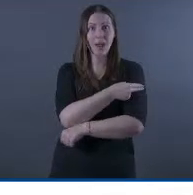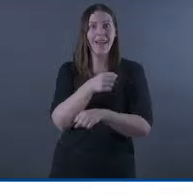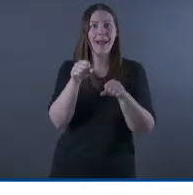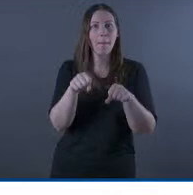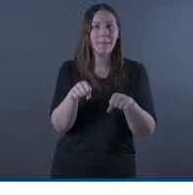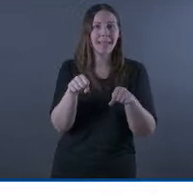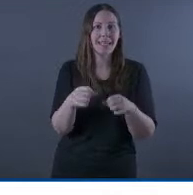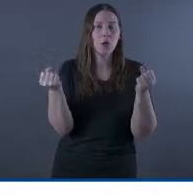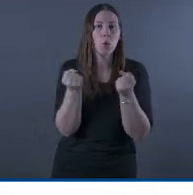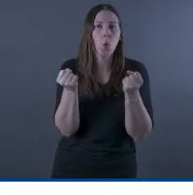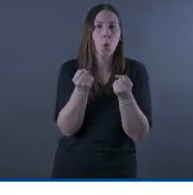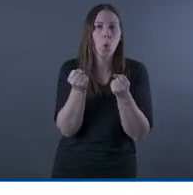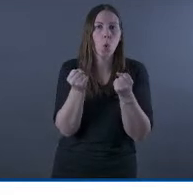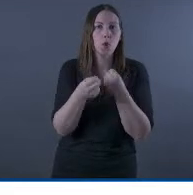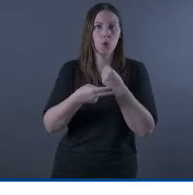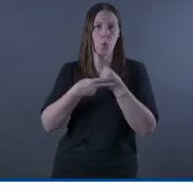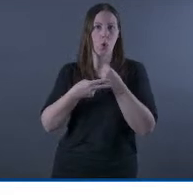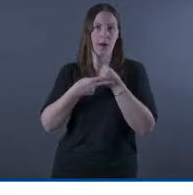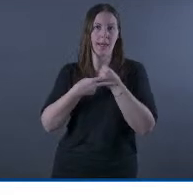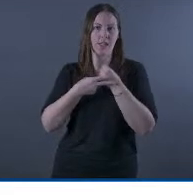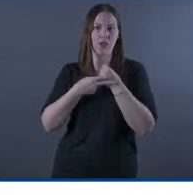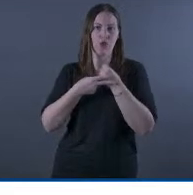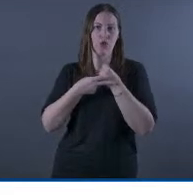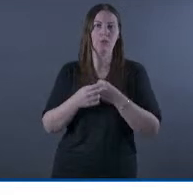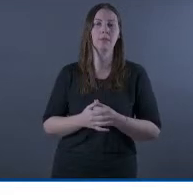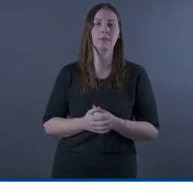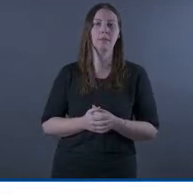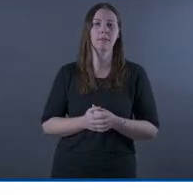but we've been doing both Pfizer and Moderna.